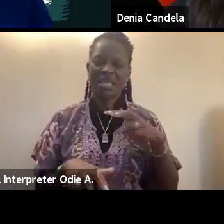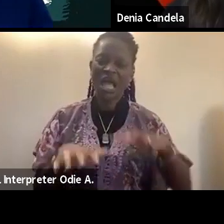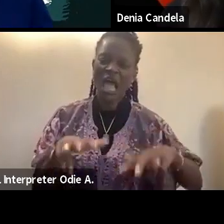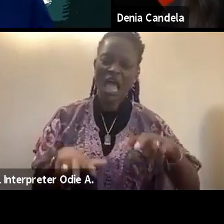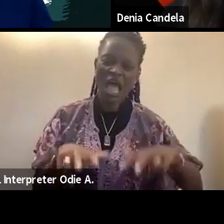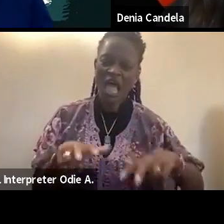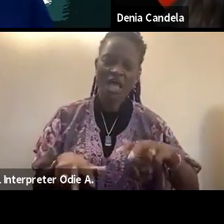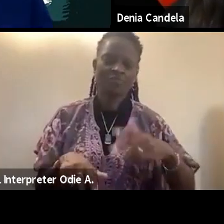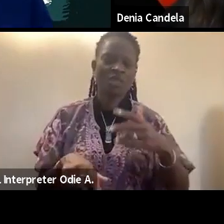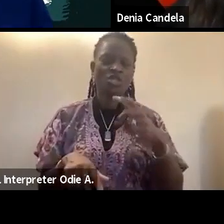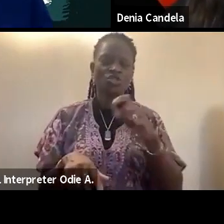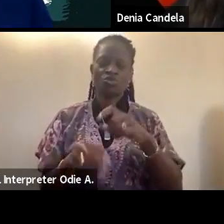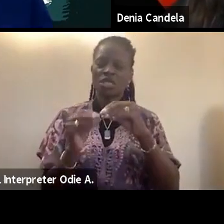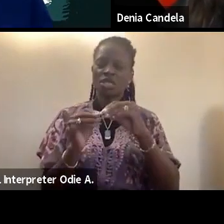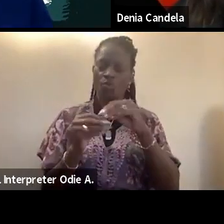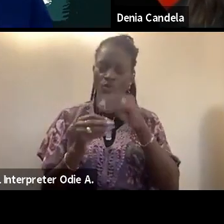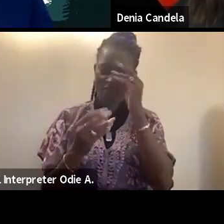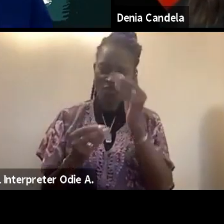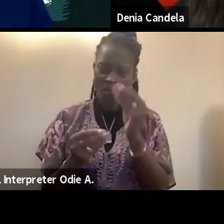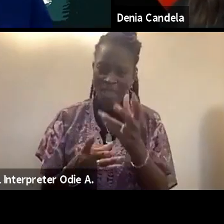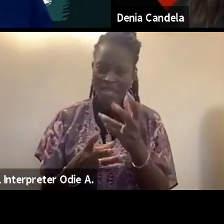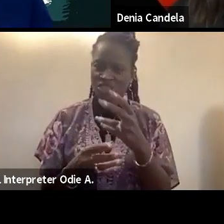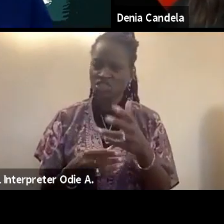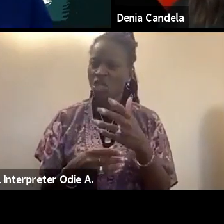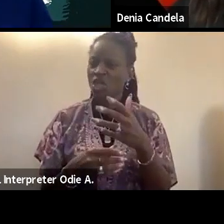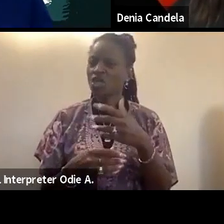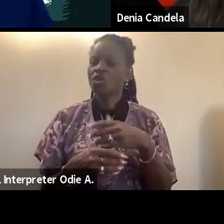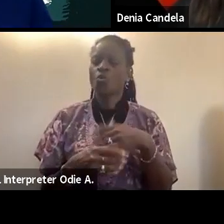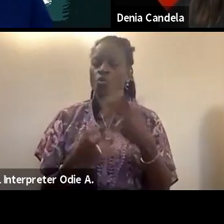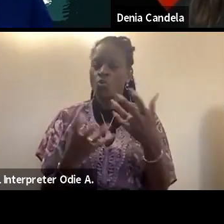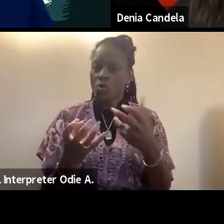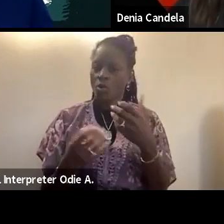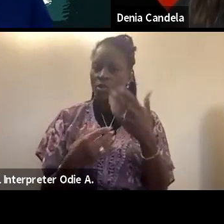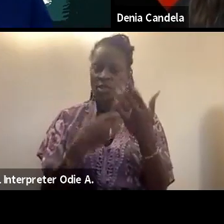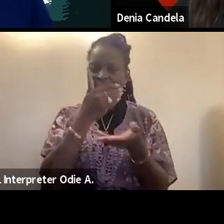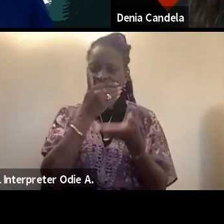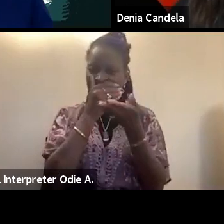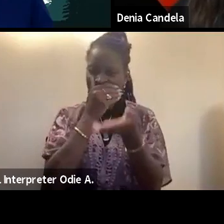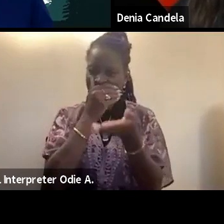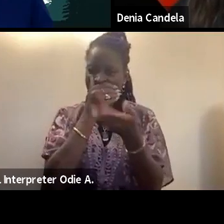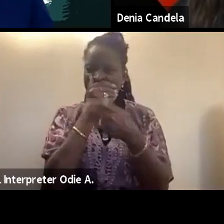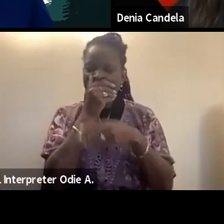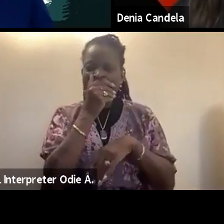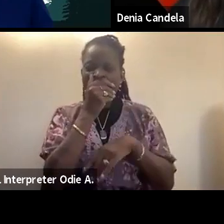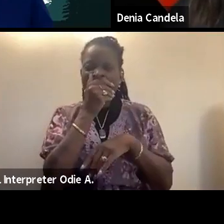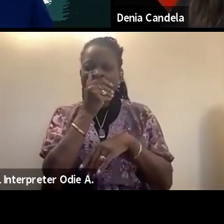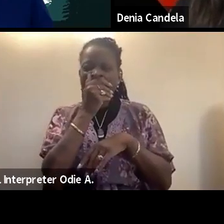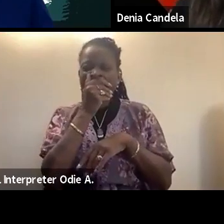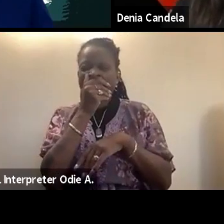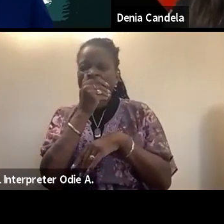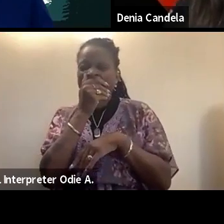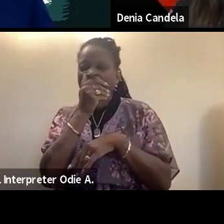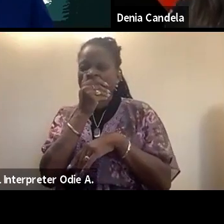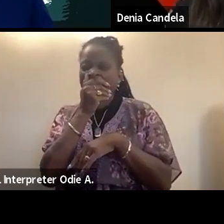the vaccine are able to access them during these vaccine events. Not only are they going to